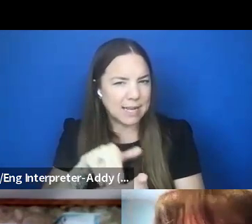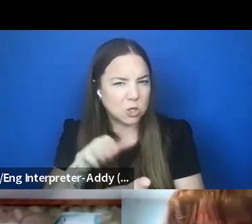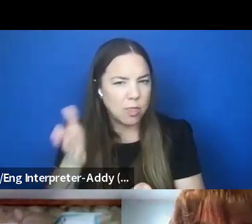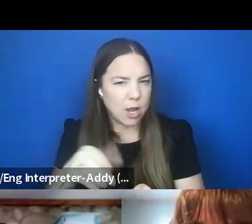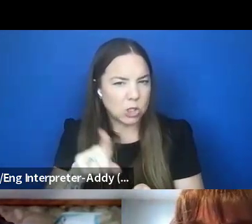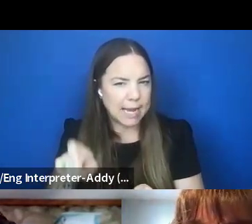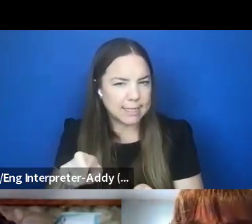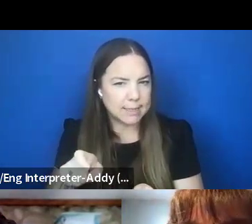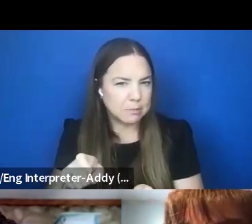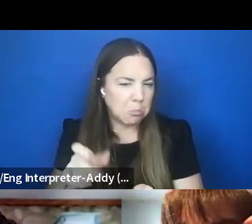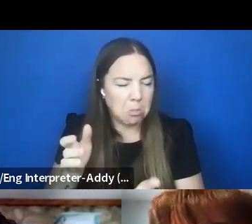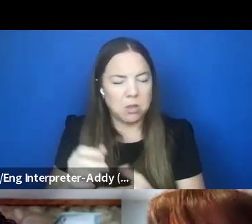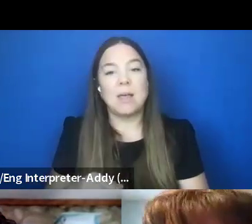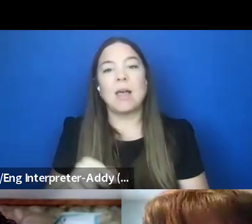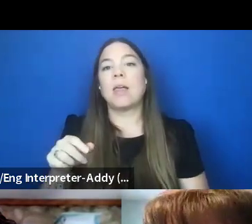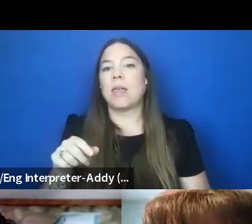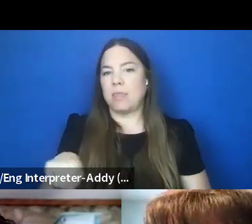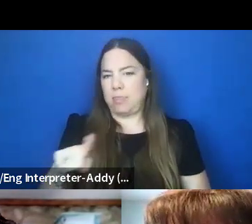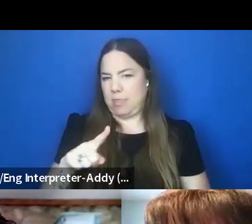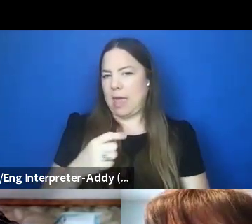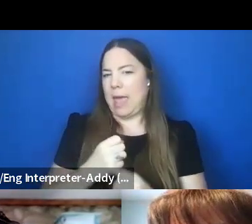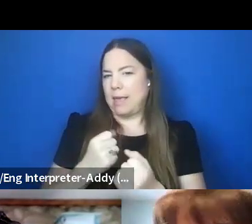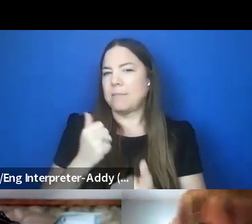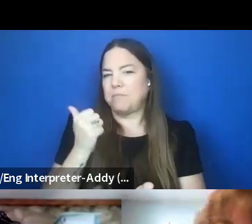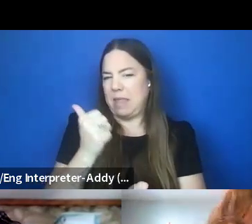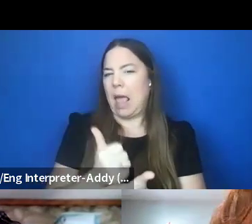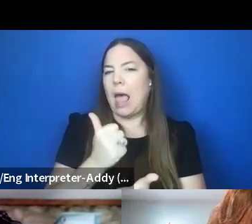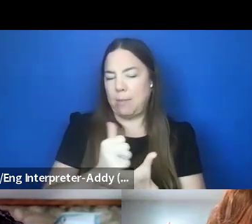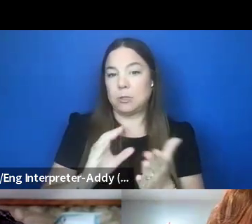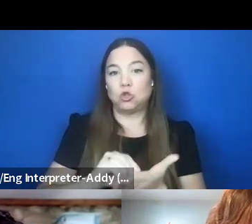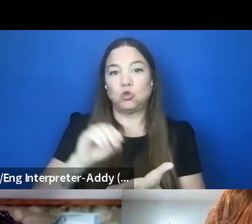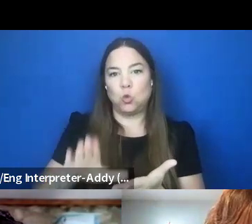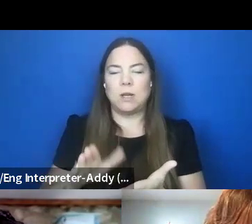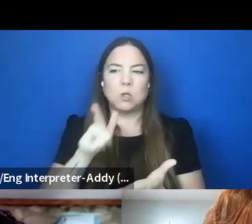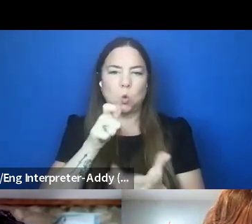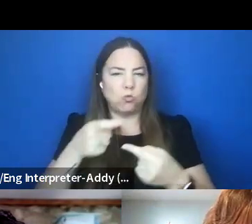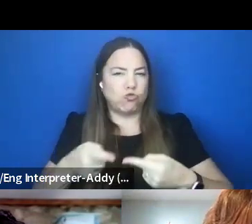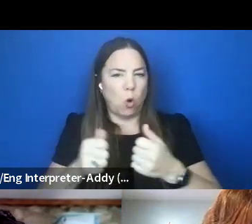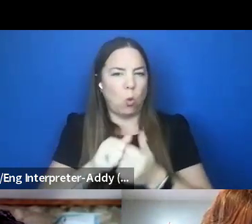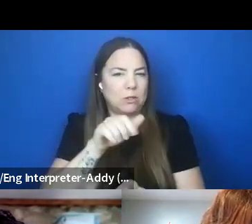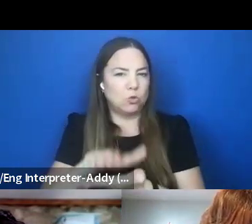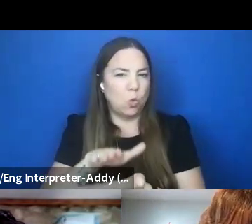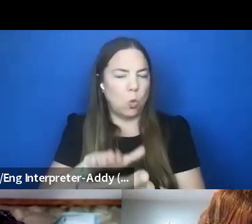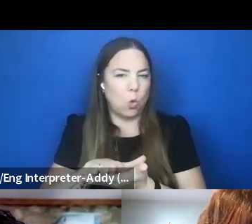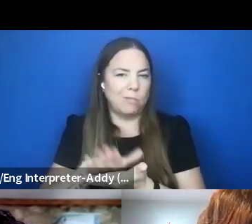Don Dew: they help a lot of students who are having problems with Don Dew: schools. Don Dew: particularly colleges. And